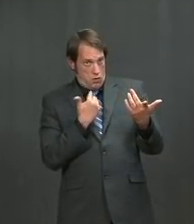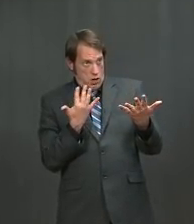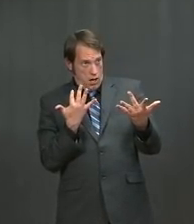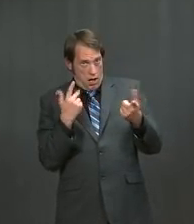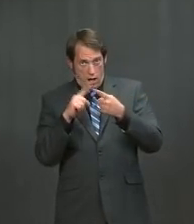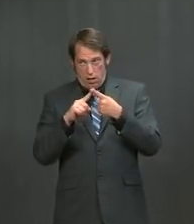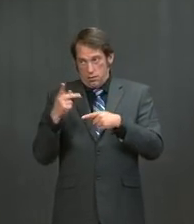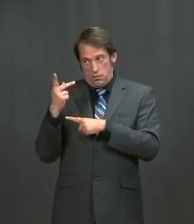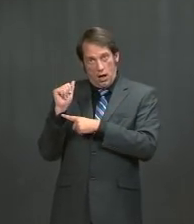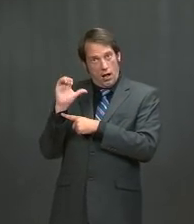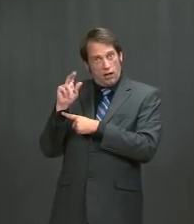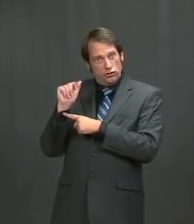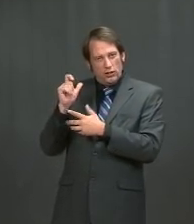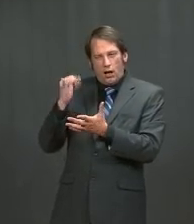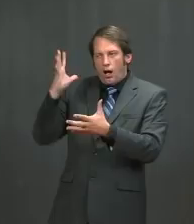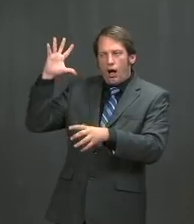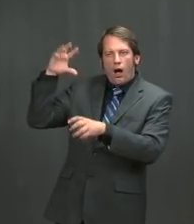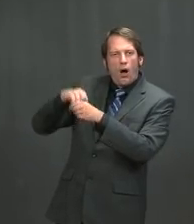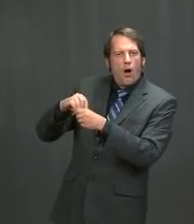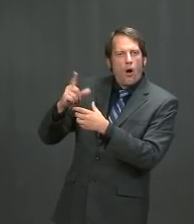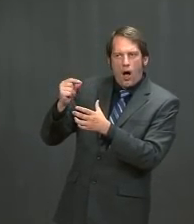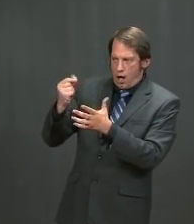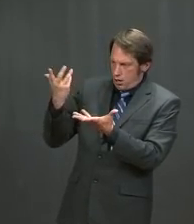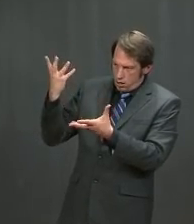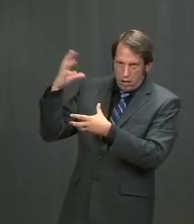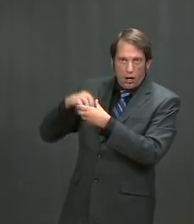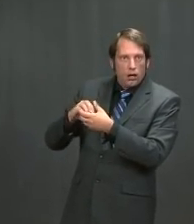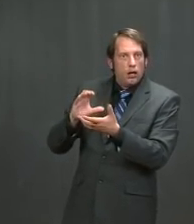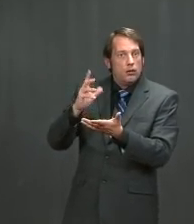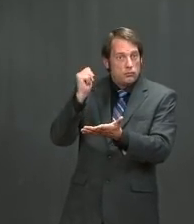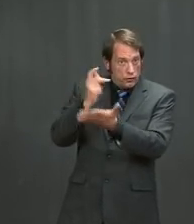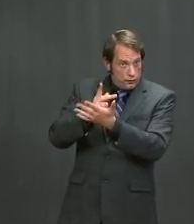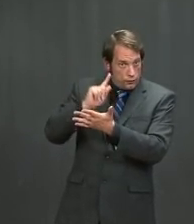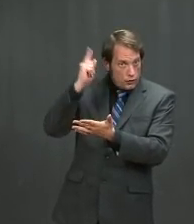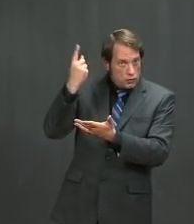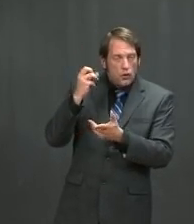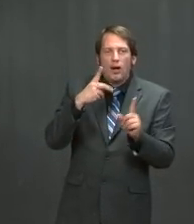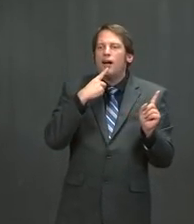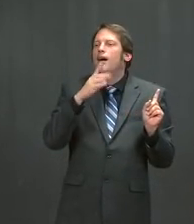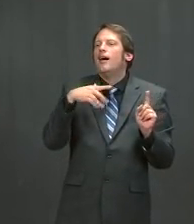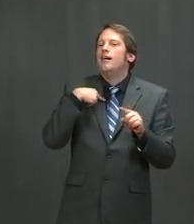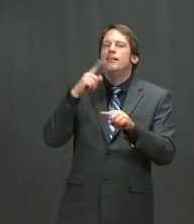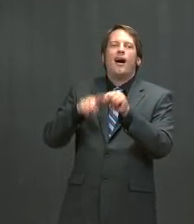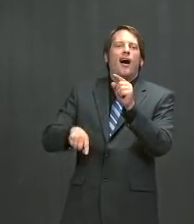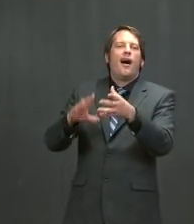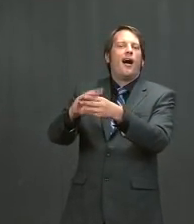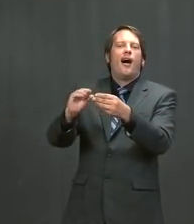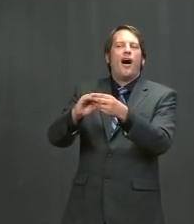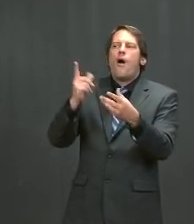I'm not going to be able to outline the legislative strategy for a package we haven't proposed yet. But I said at the time "in the coming weeks,"